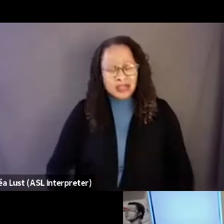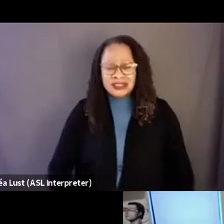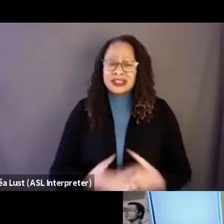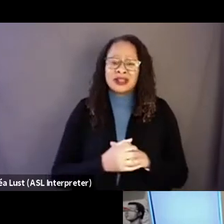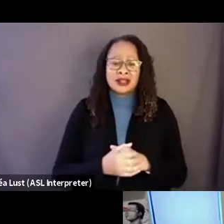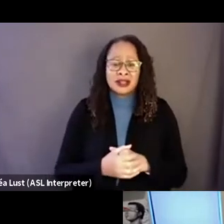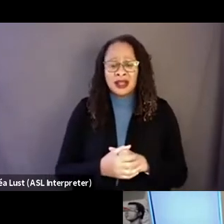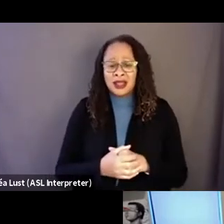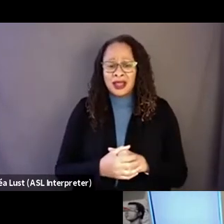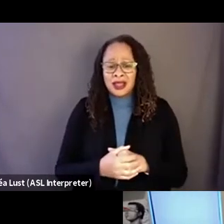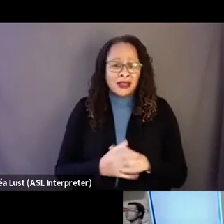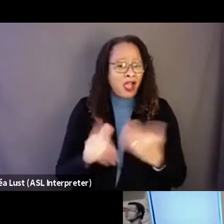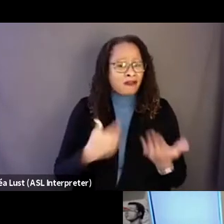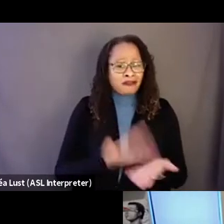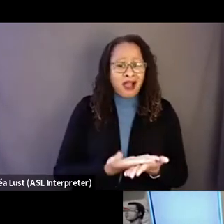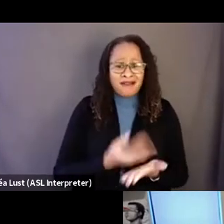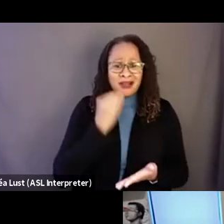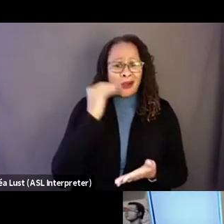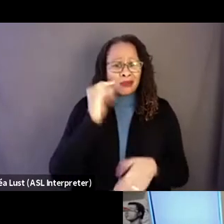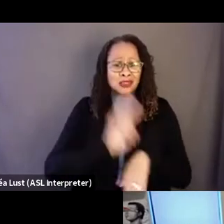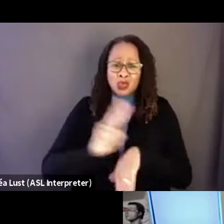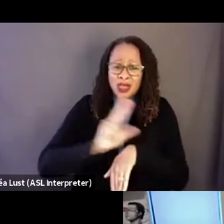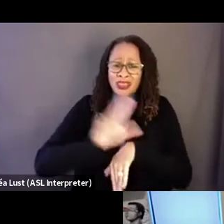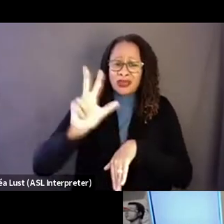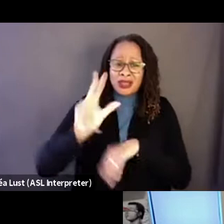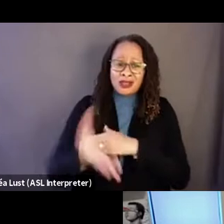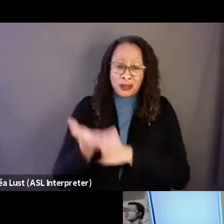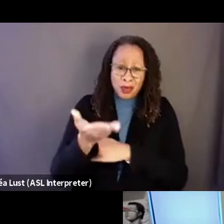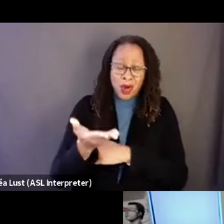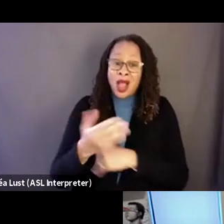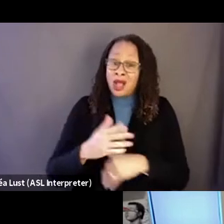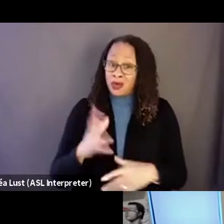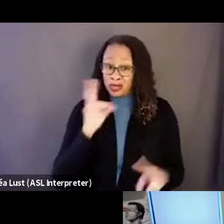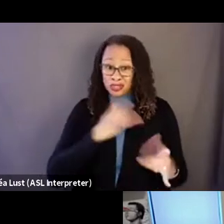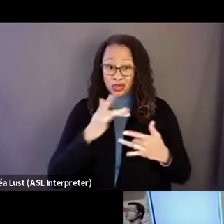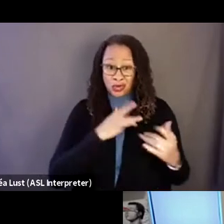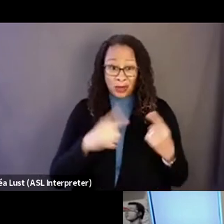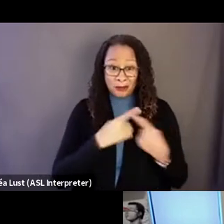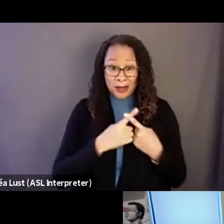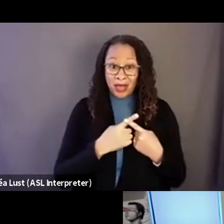at two and three o'clock in the morning. And we were worried about them getting home, 'cause they're single mothers going home by themselves.